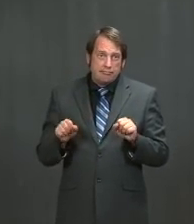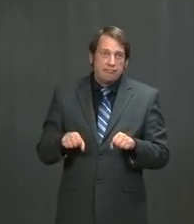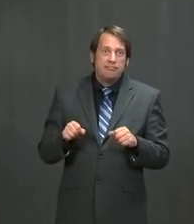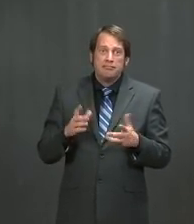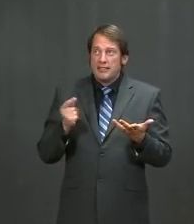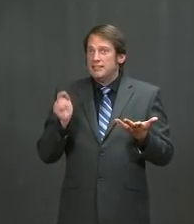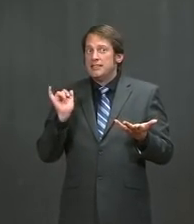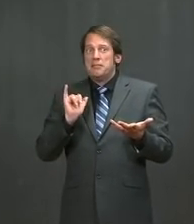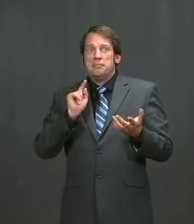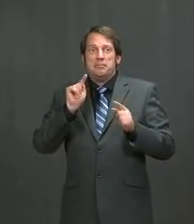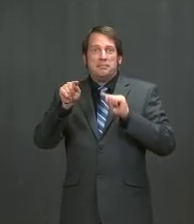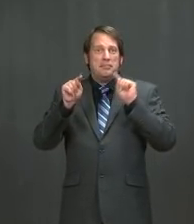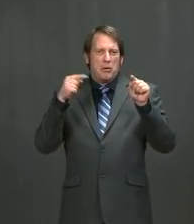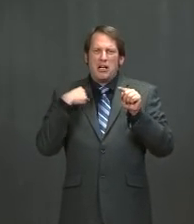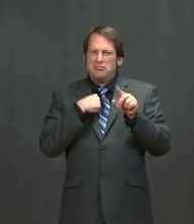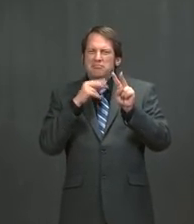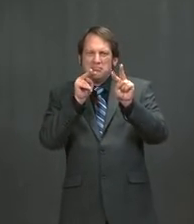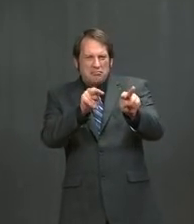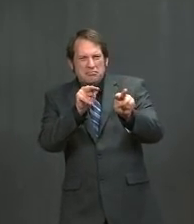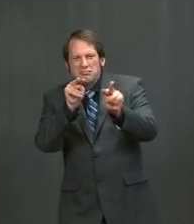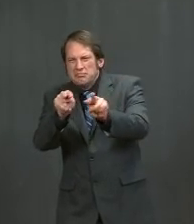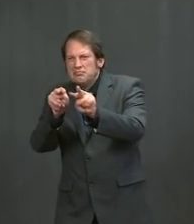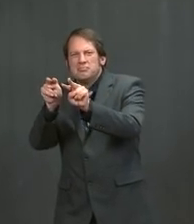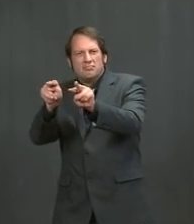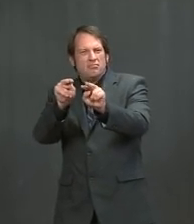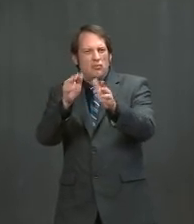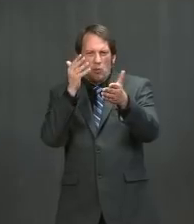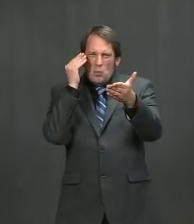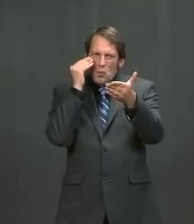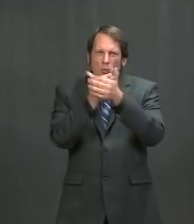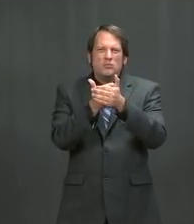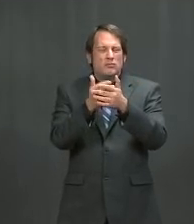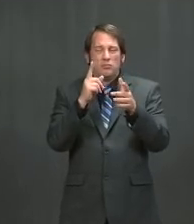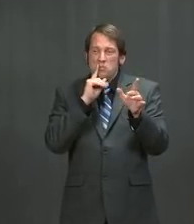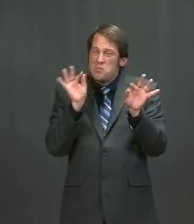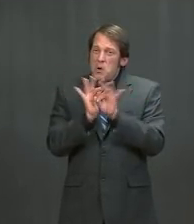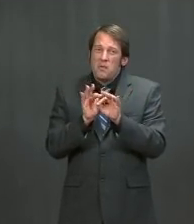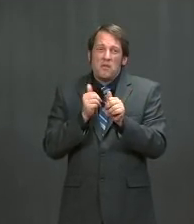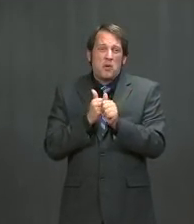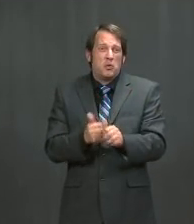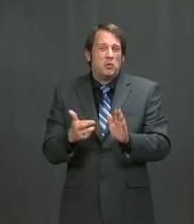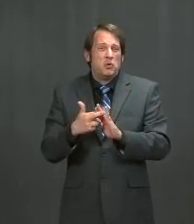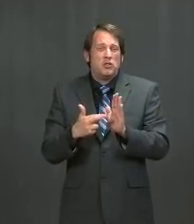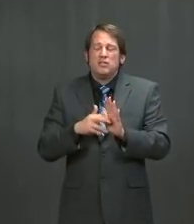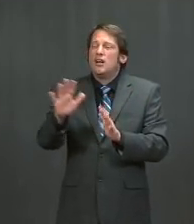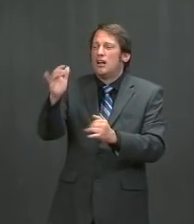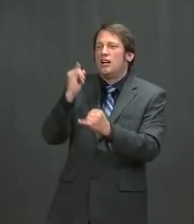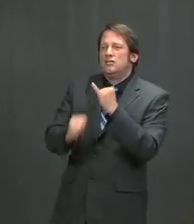And just a reminder of how important it is to be vigilant. The Press: Are any of -- very last question -- are any federal assets going to be used to track